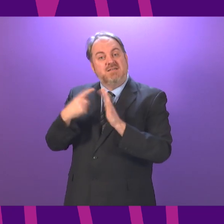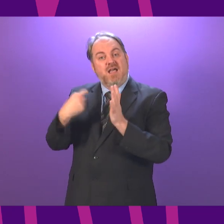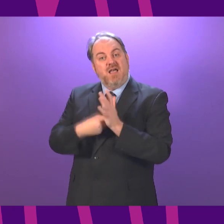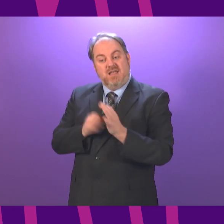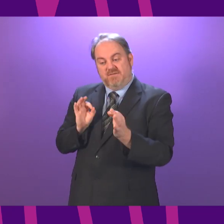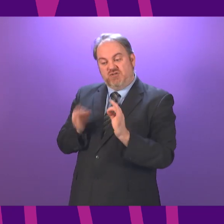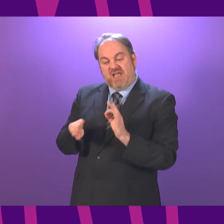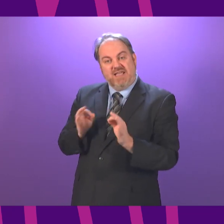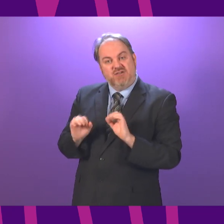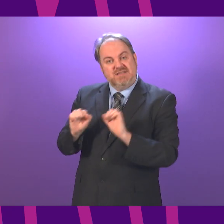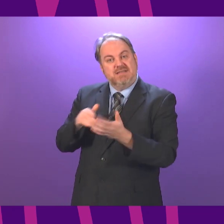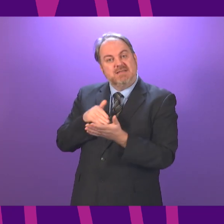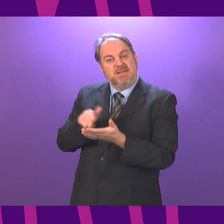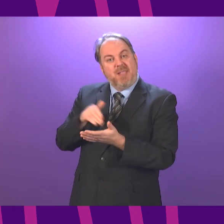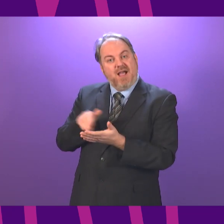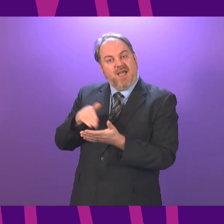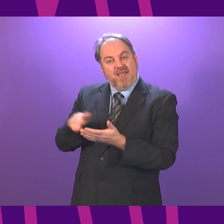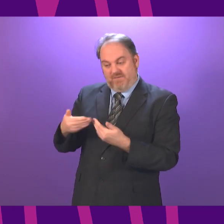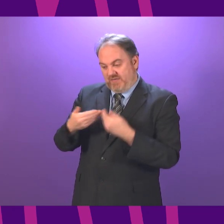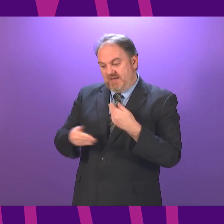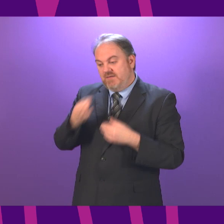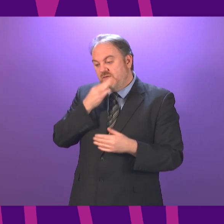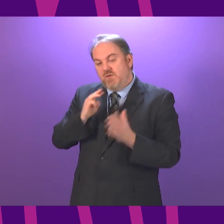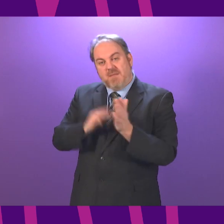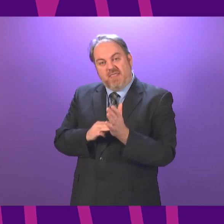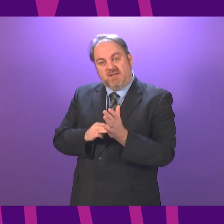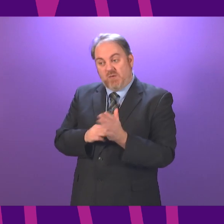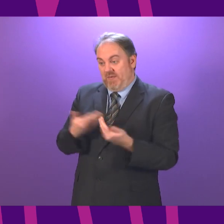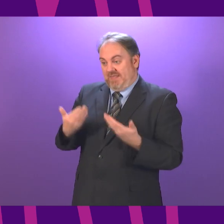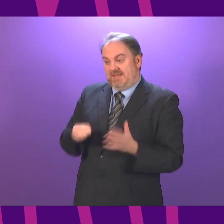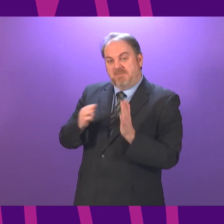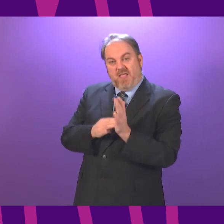supply over the next few months, so over this month and next month we will have fewer doses